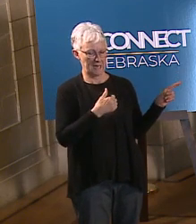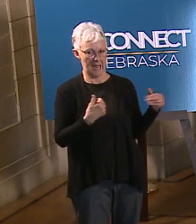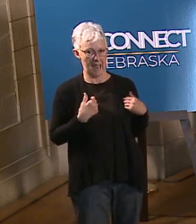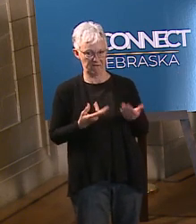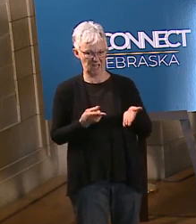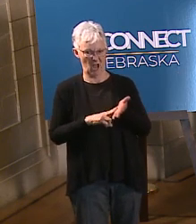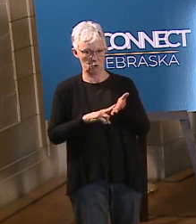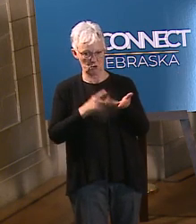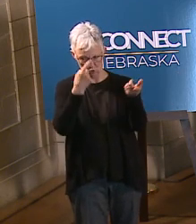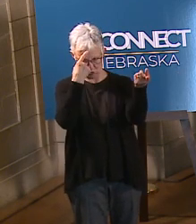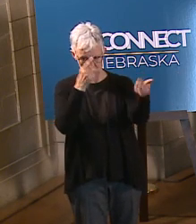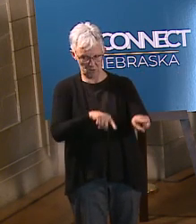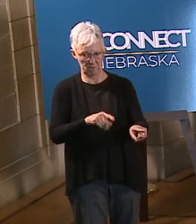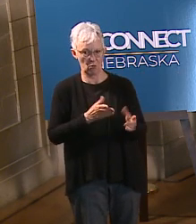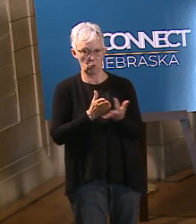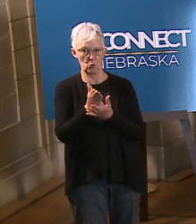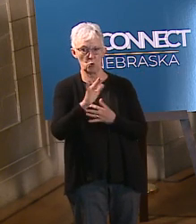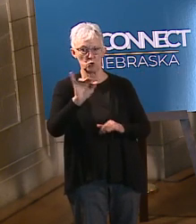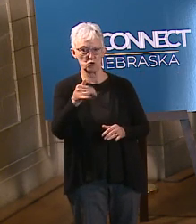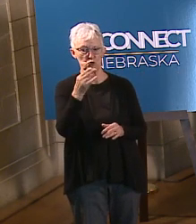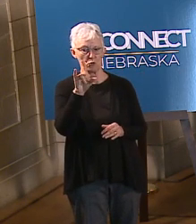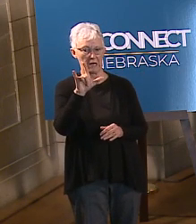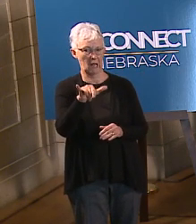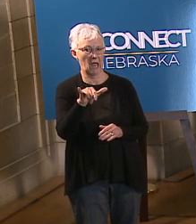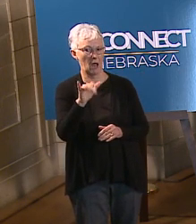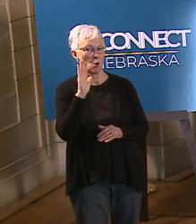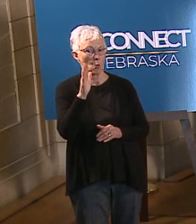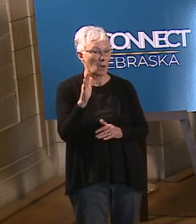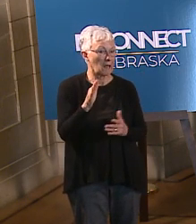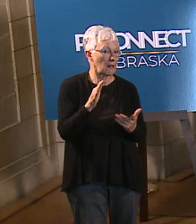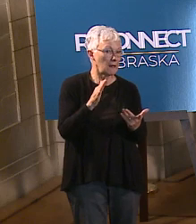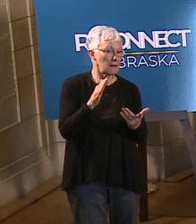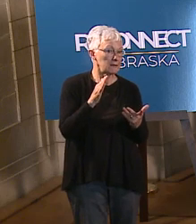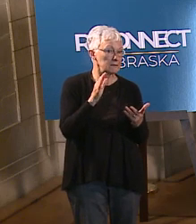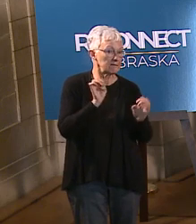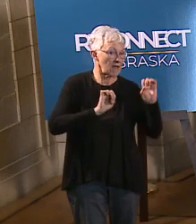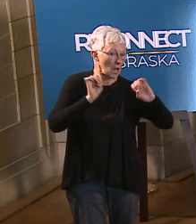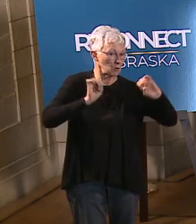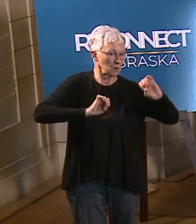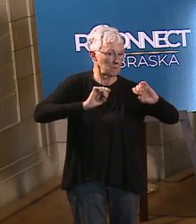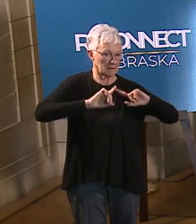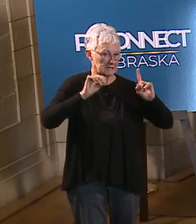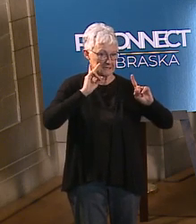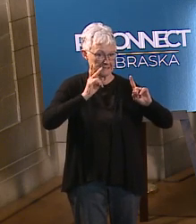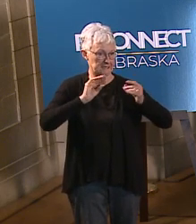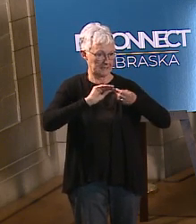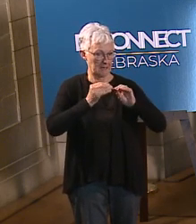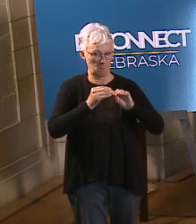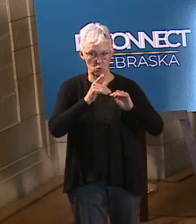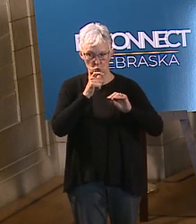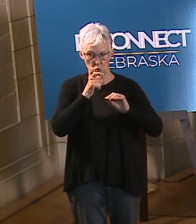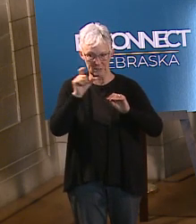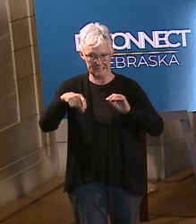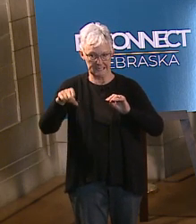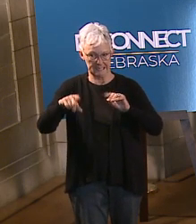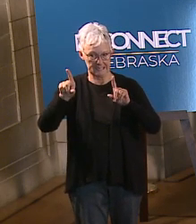WHAT HAPPENS WITH TEST NEBRASKA? WE WILL CONTINUE TO PROVIDE TEST NEBRASKA, I BELIEVE WE HAVE THE